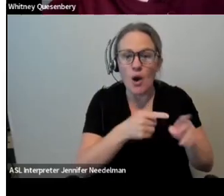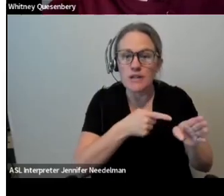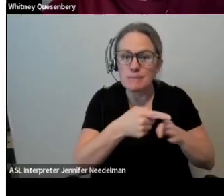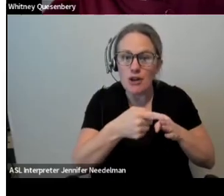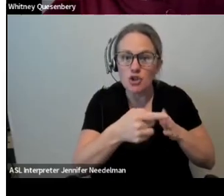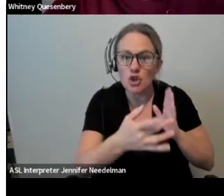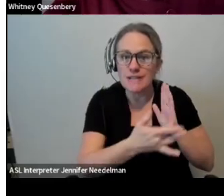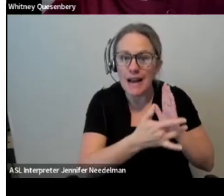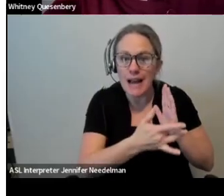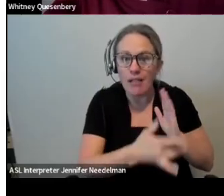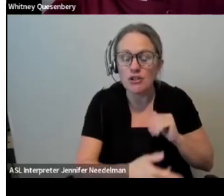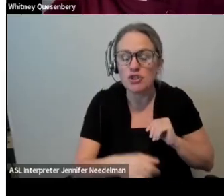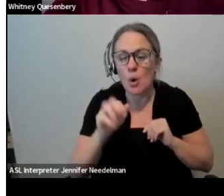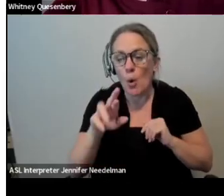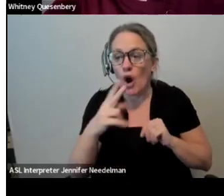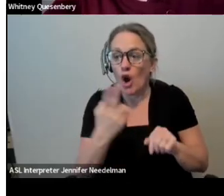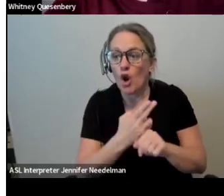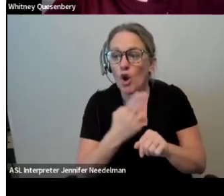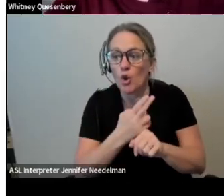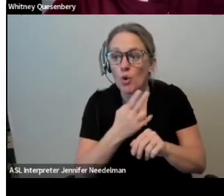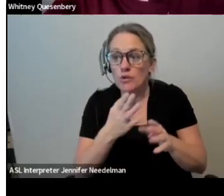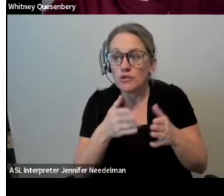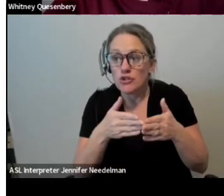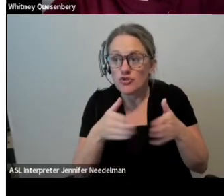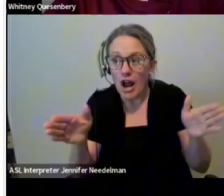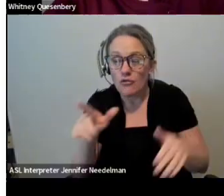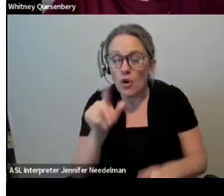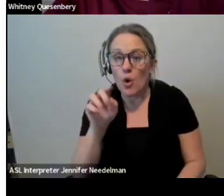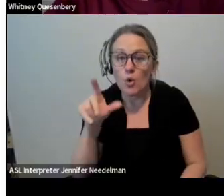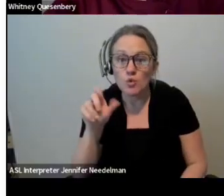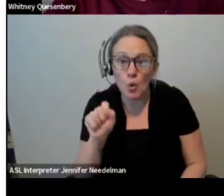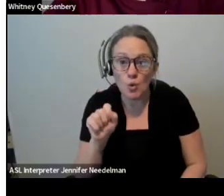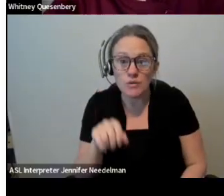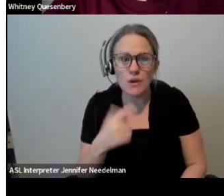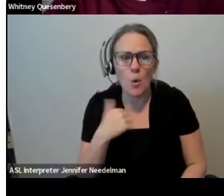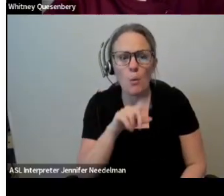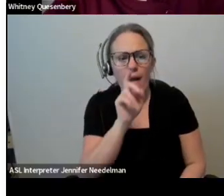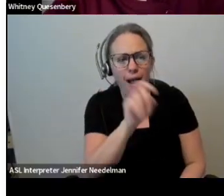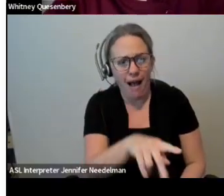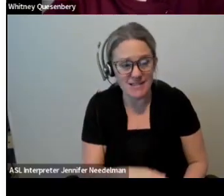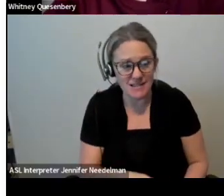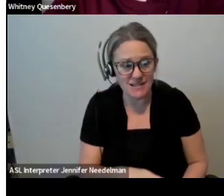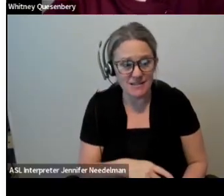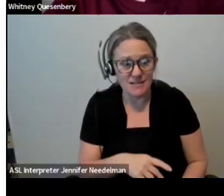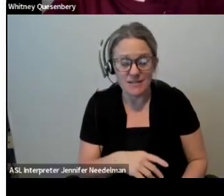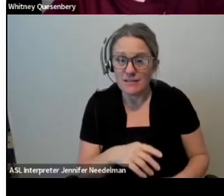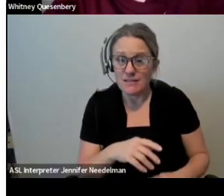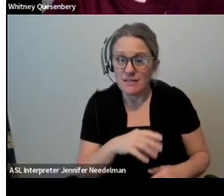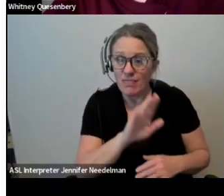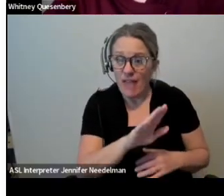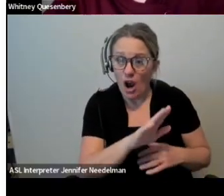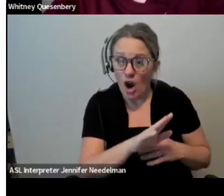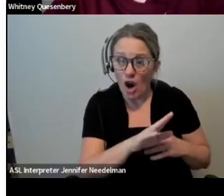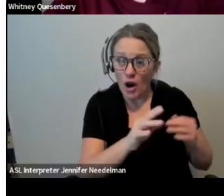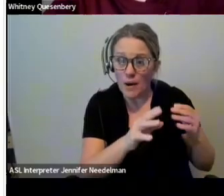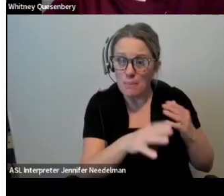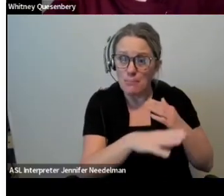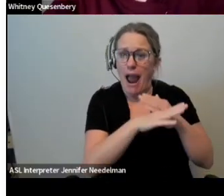or used general purpose tools for personalization. We asked what's their primary barrier perception, interaction or communication?